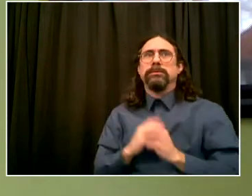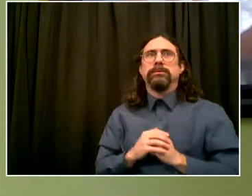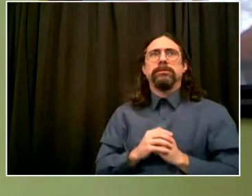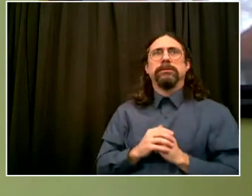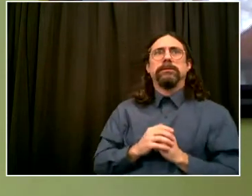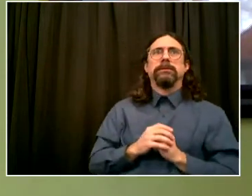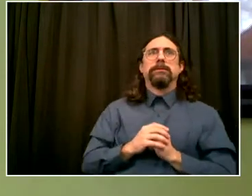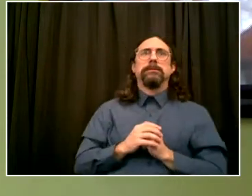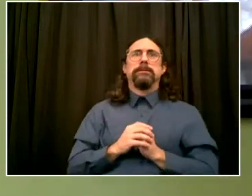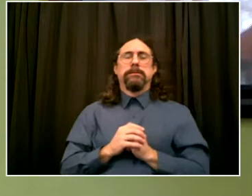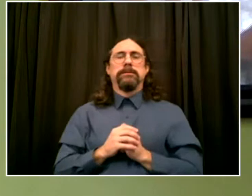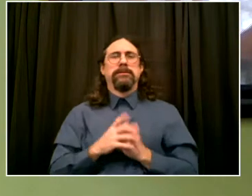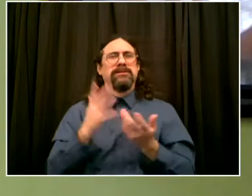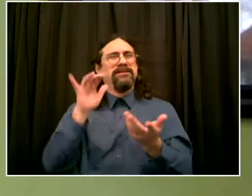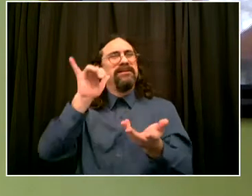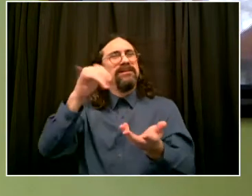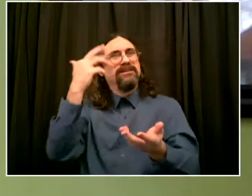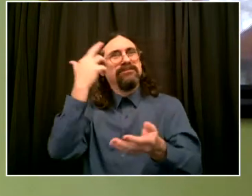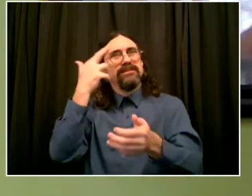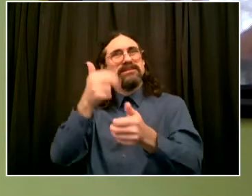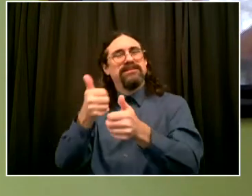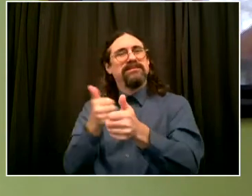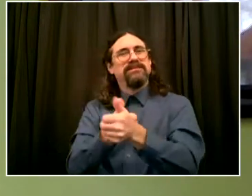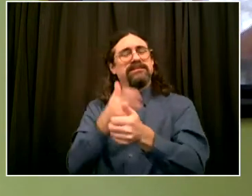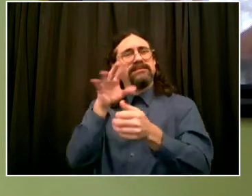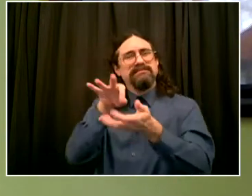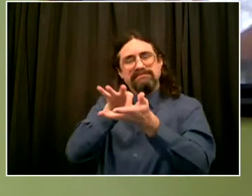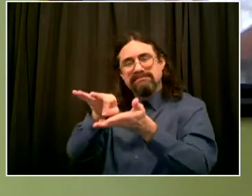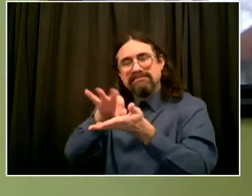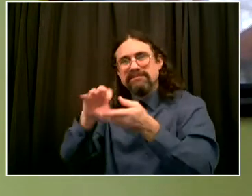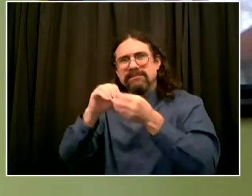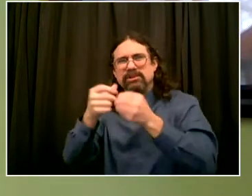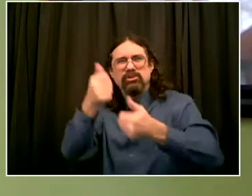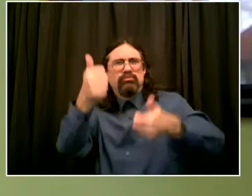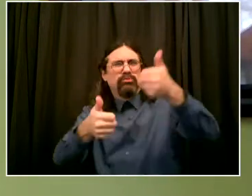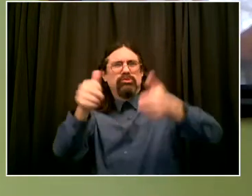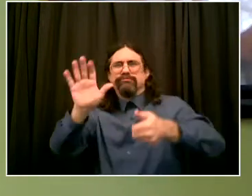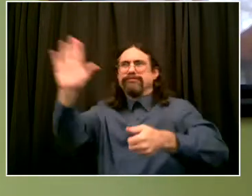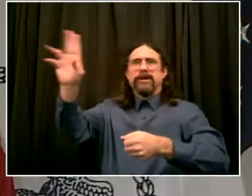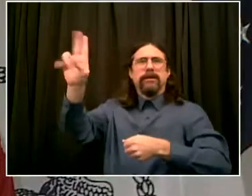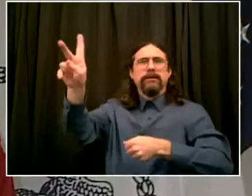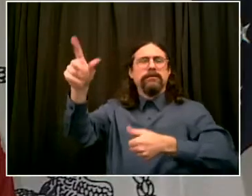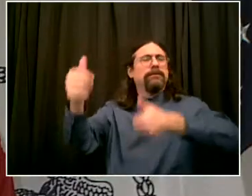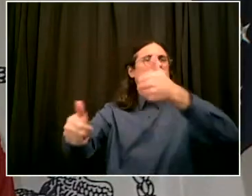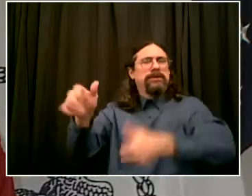REPORROUT TTHA TT INFORMATION AS WE GET IT. EVVYERTHING WE KNOW RIGHT NOW IS WE CAN